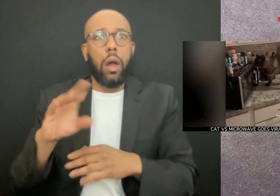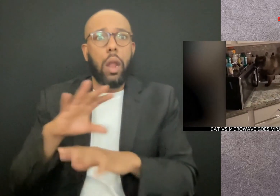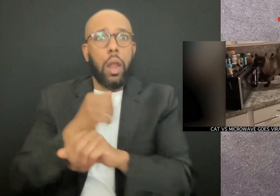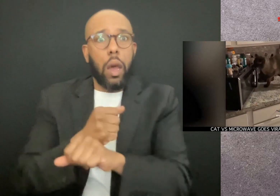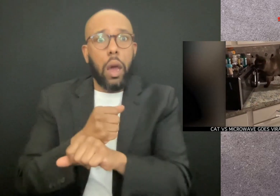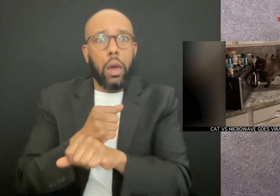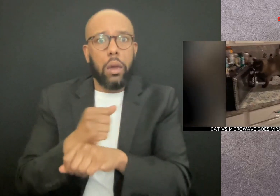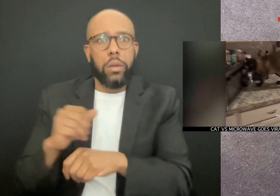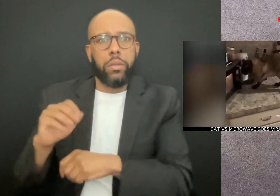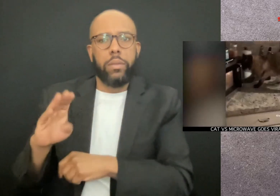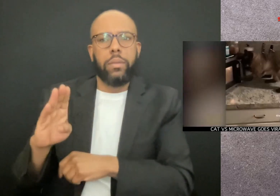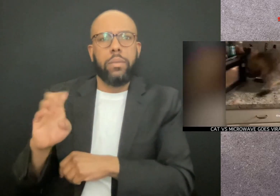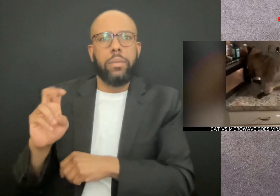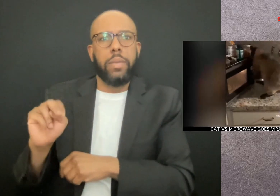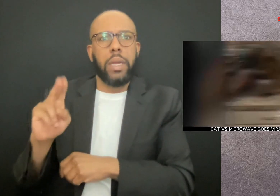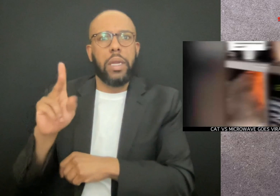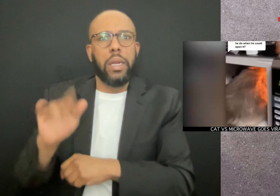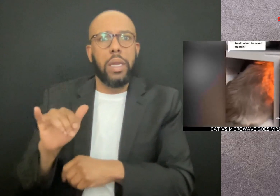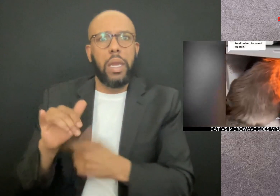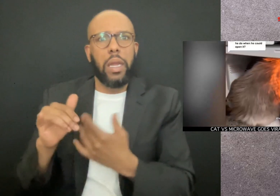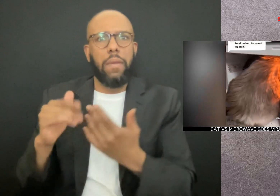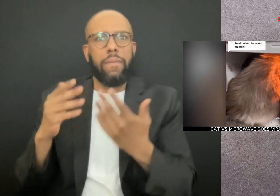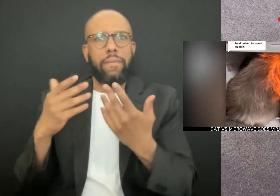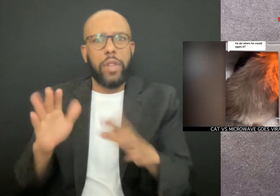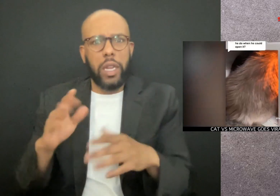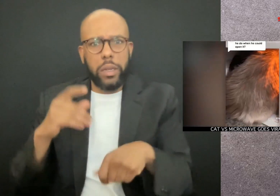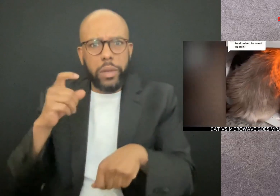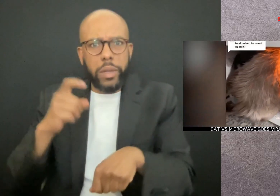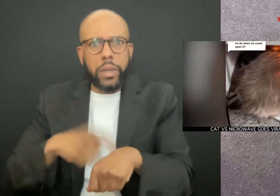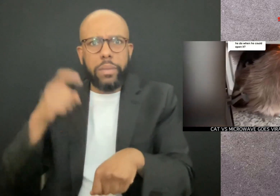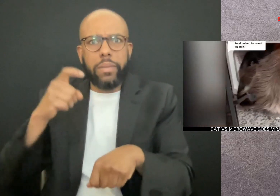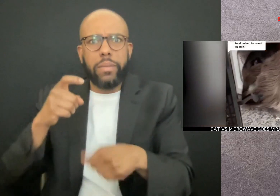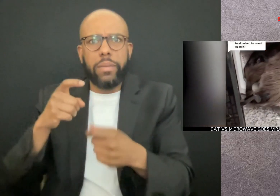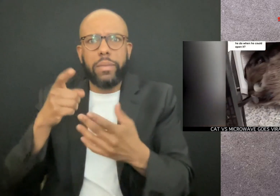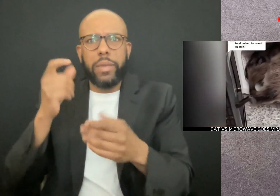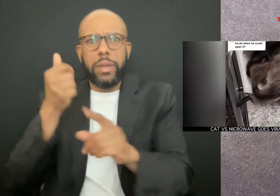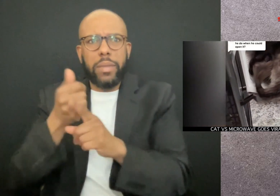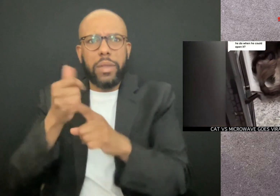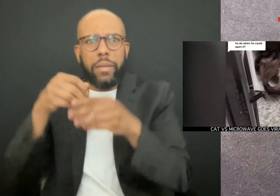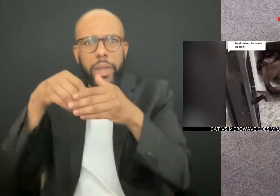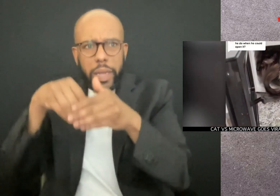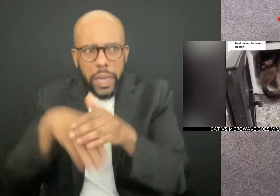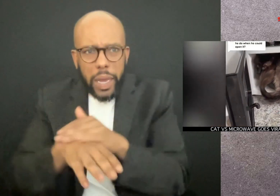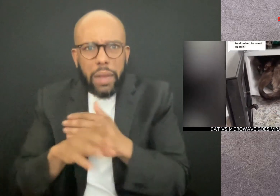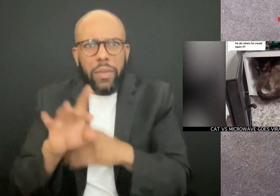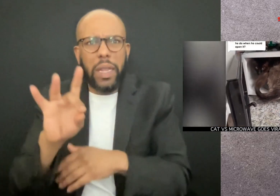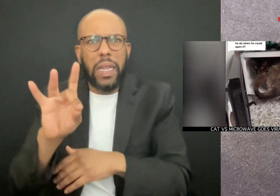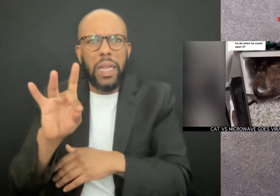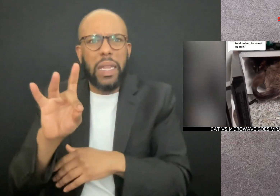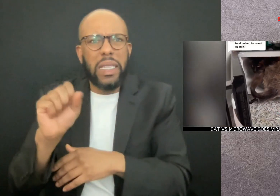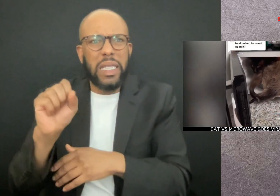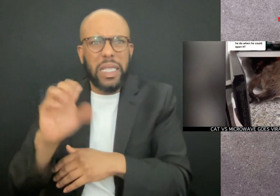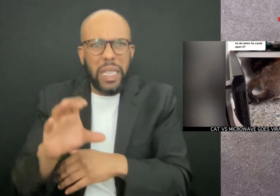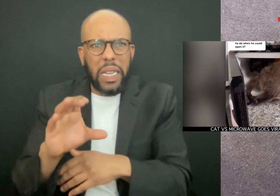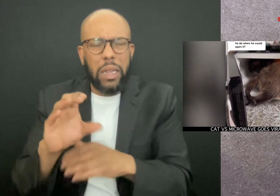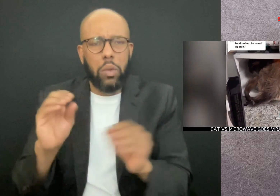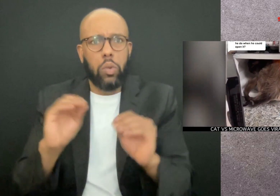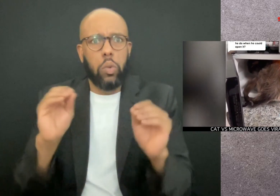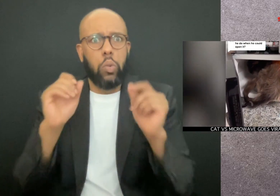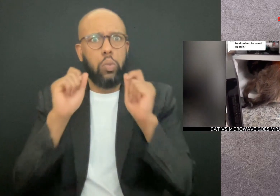without the child lock Bentley's clocked at getting into the microwave in just